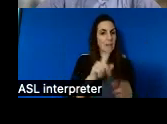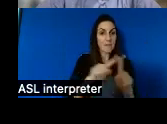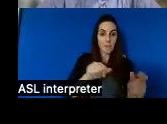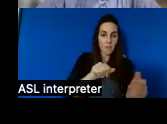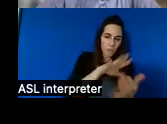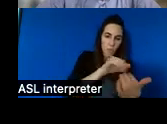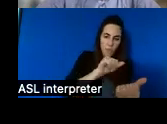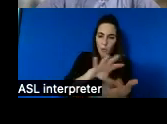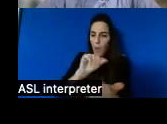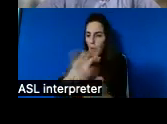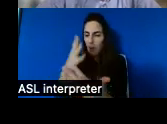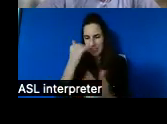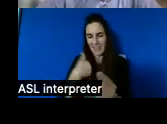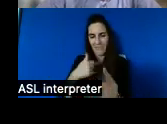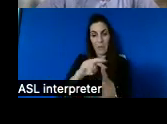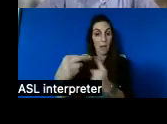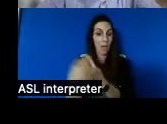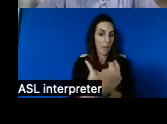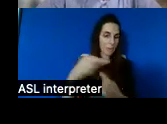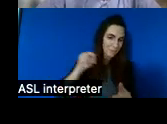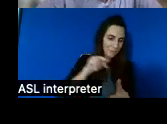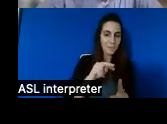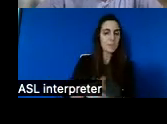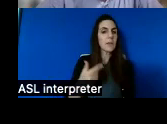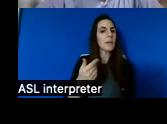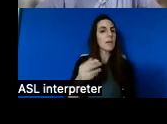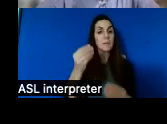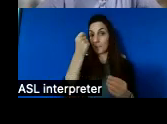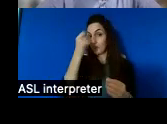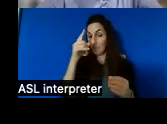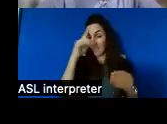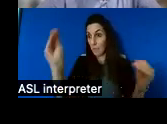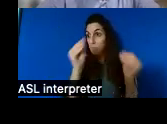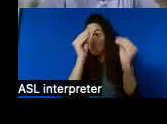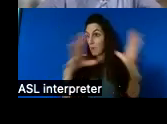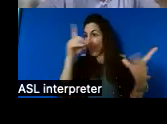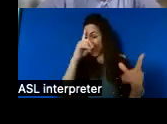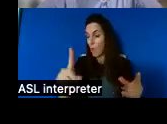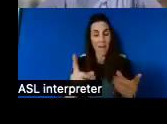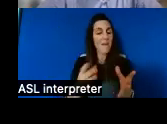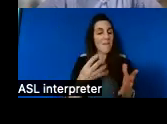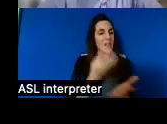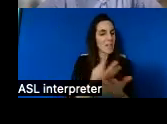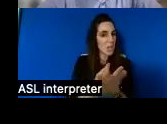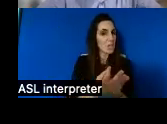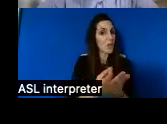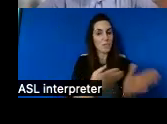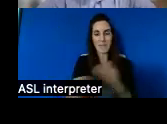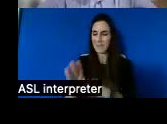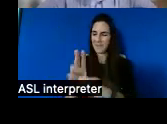right now there's no magic in financial planning 1 + 1 equals two right so that's why what they were